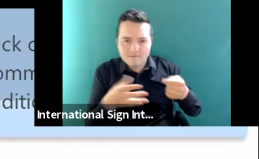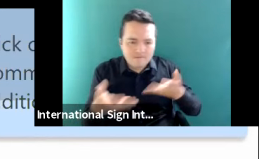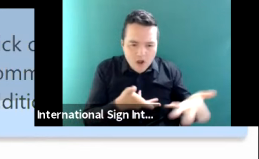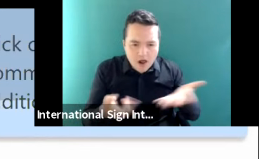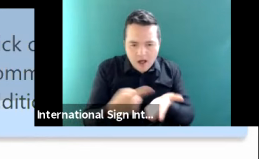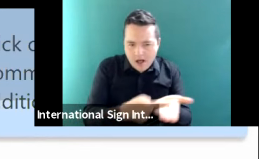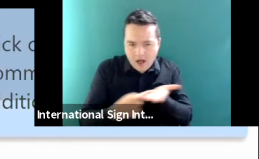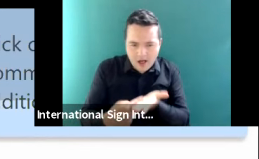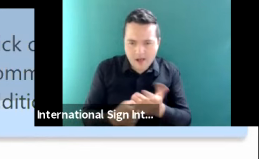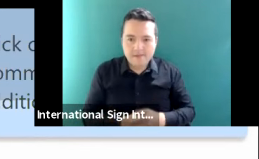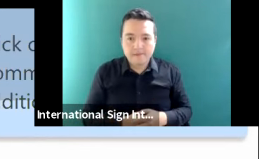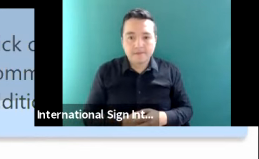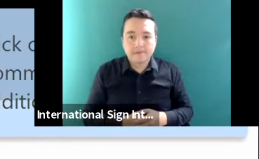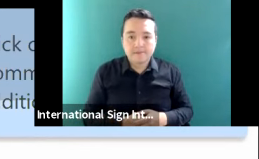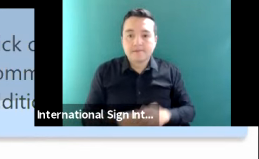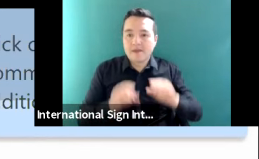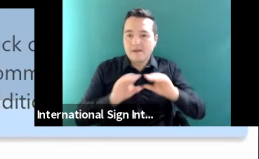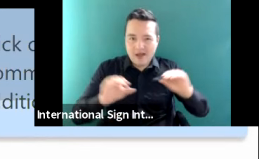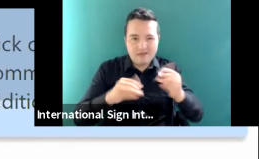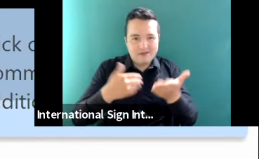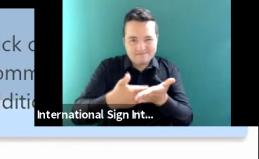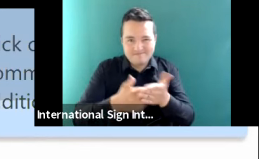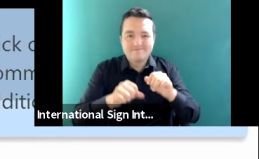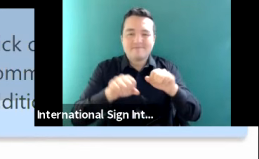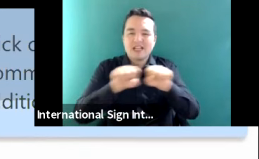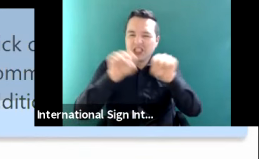So this is why we put this as a vision for the center and we made it our mission to unlock the potential of people with disabilities and function limitation and elderly people through the enabling ICT accessible capabilities and platforms.